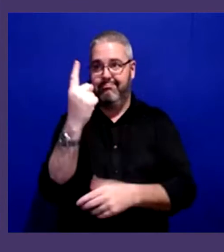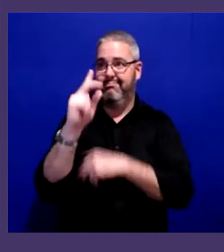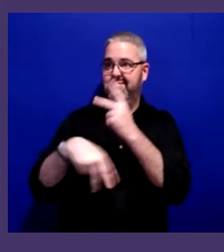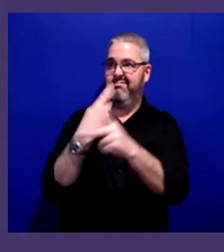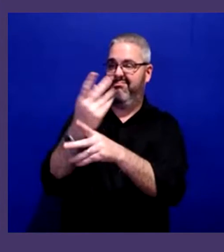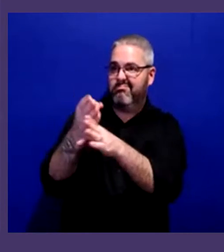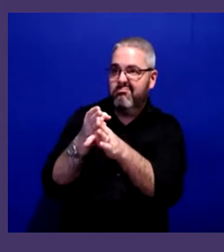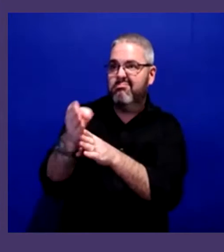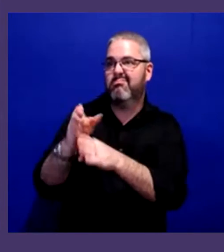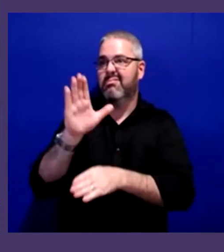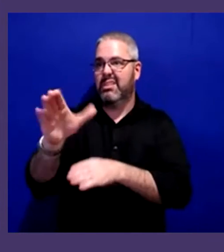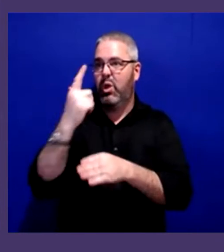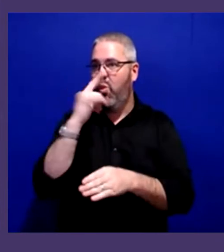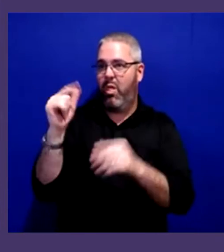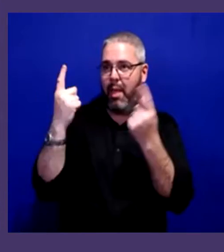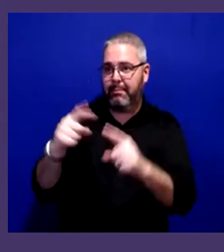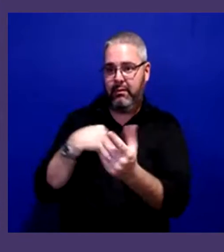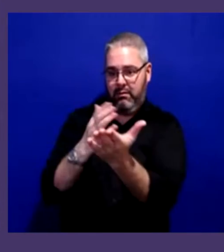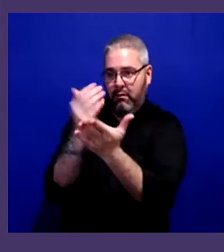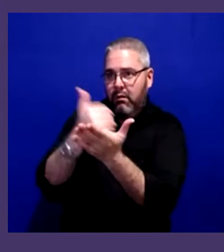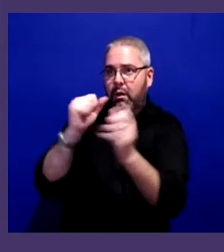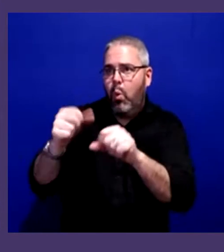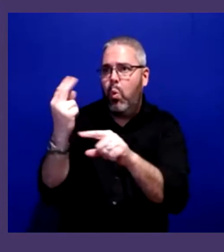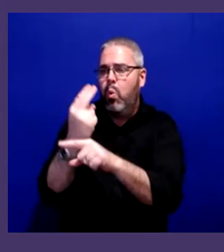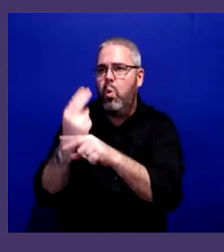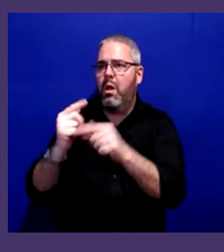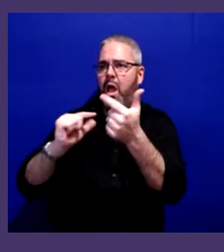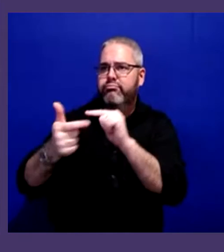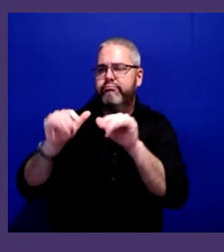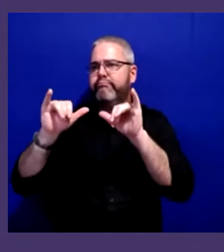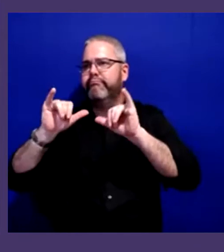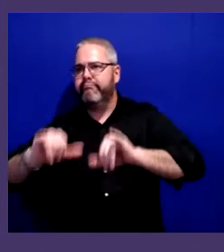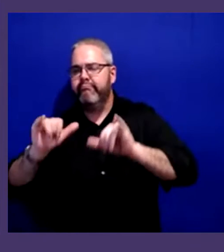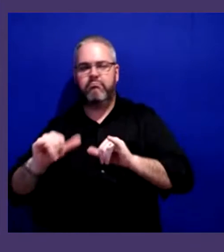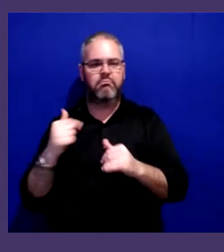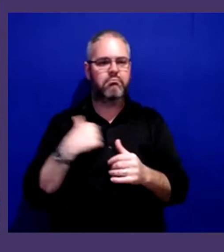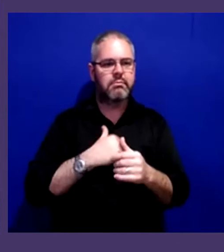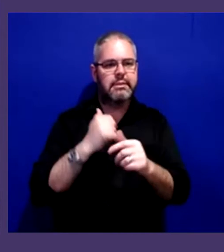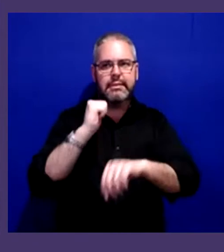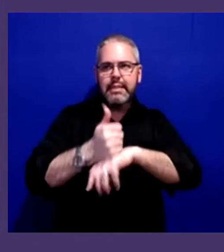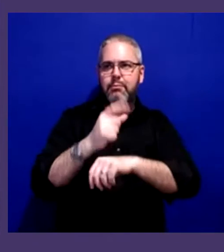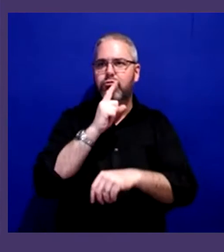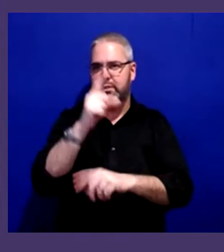Designing for cognitive disabilities might look different depending on what you're working on.